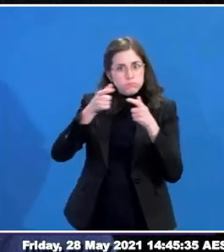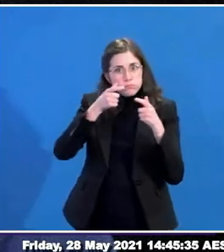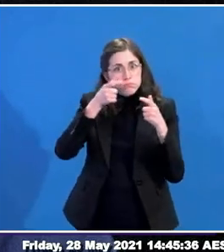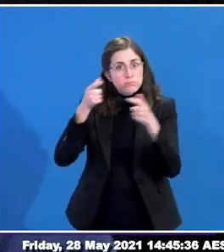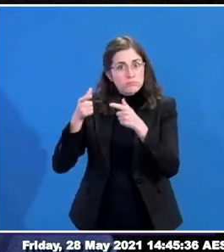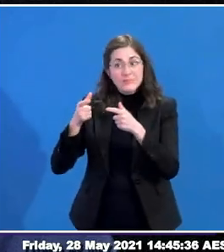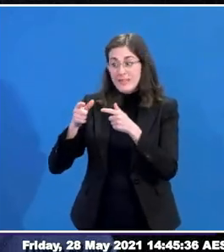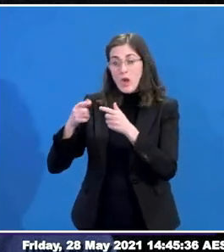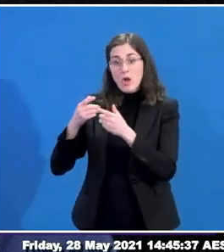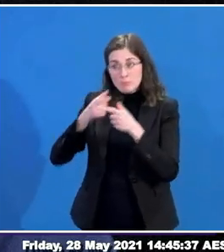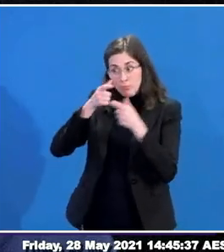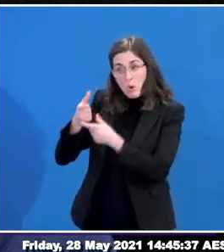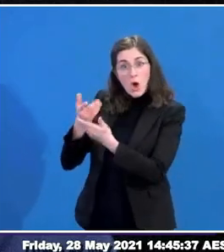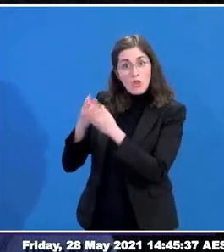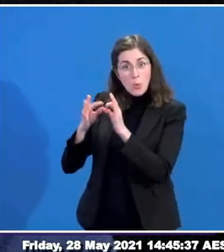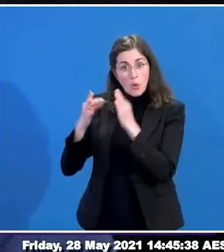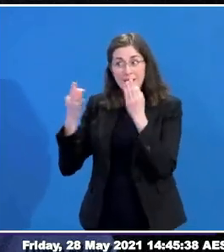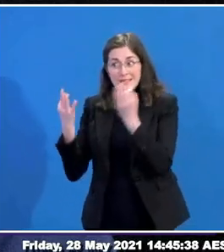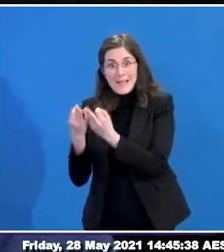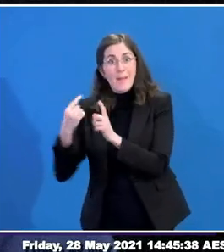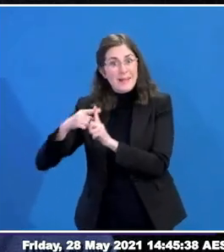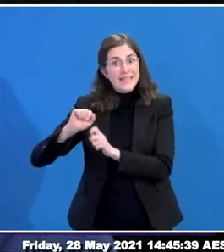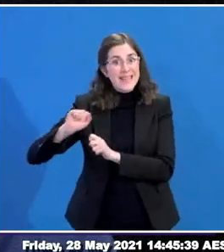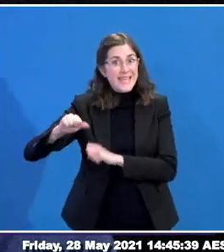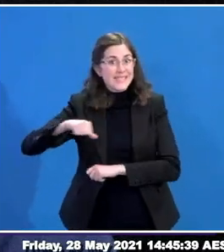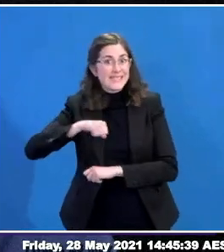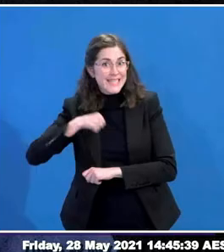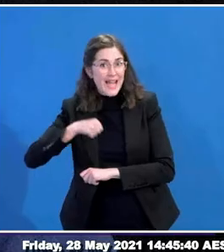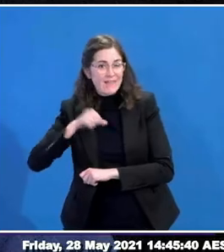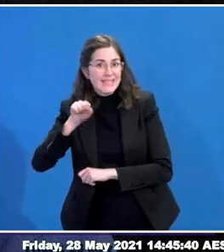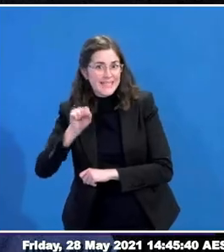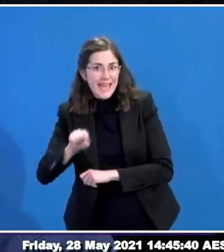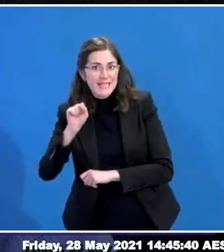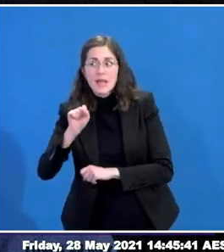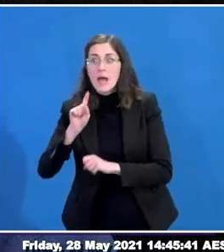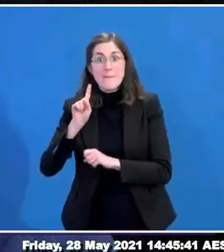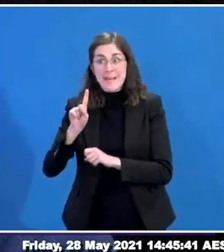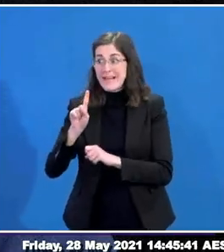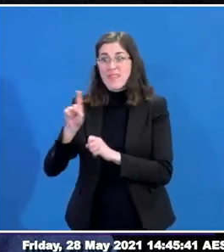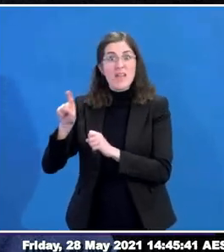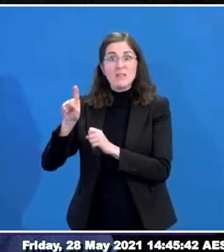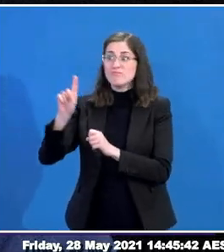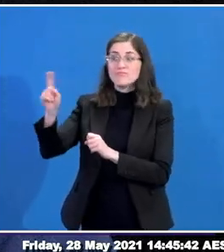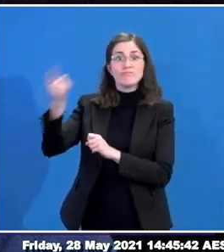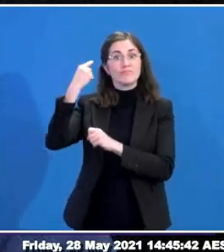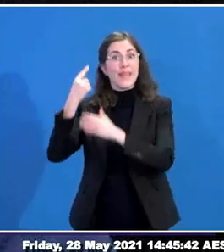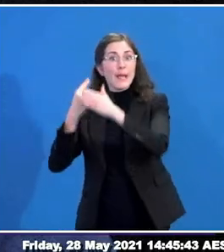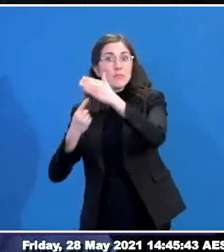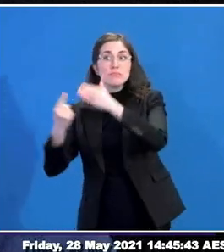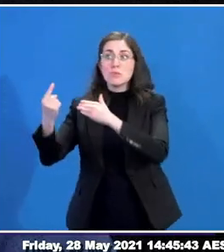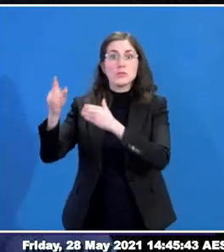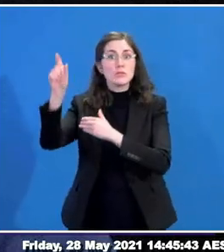by service providers in the provision of supports and services are subject